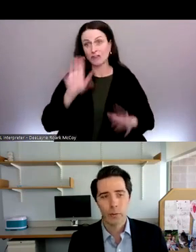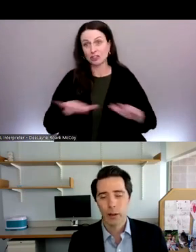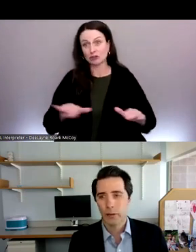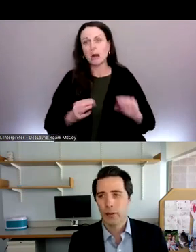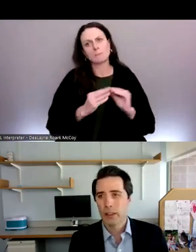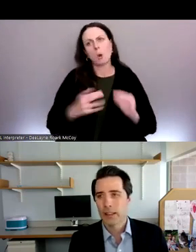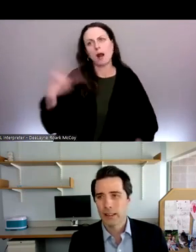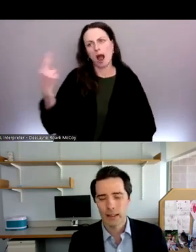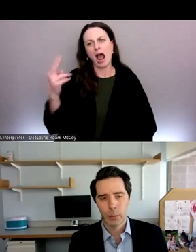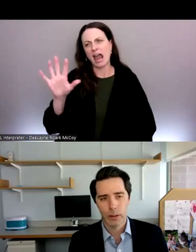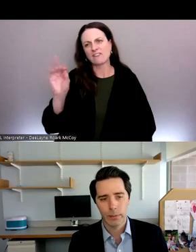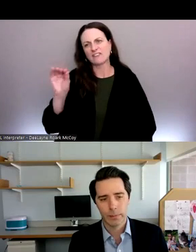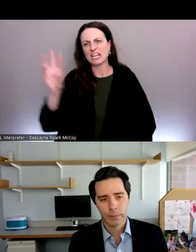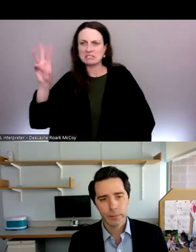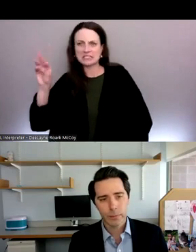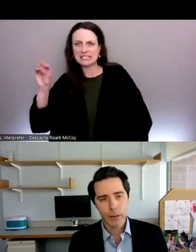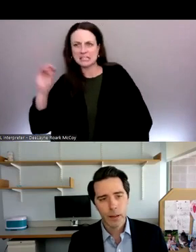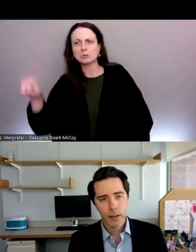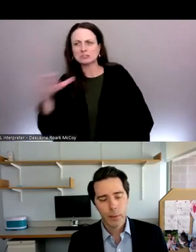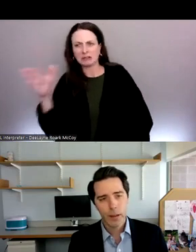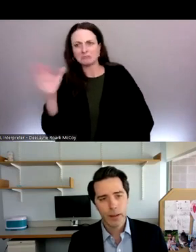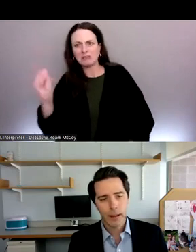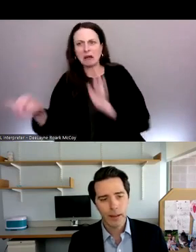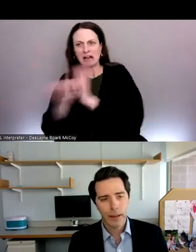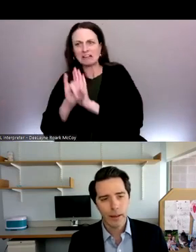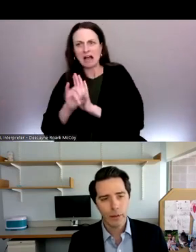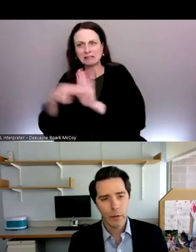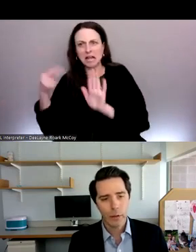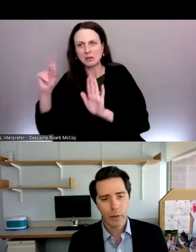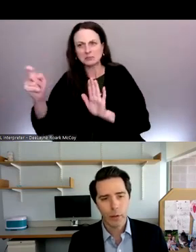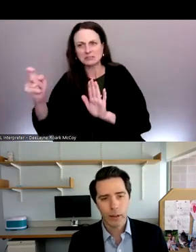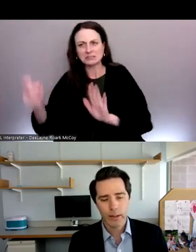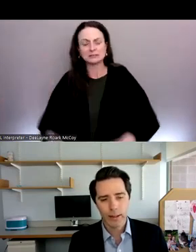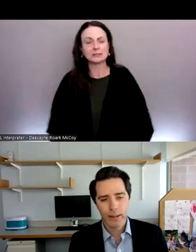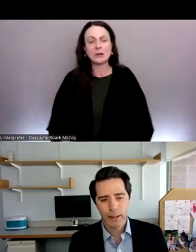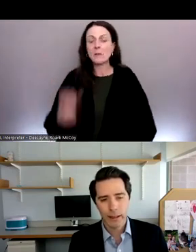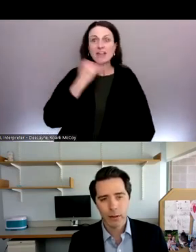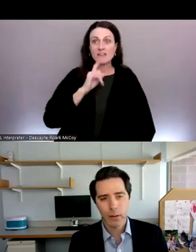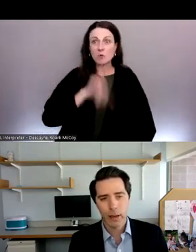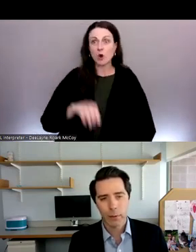so it's more like 50 to 60 percent